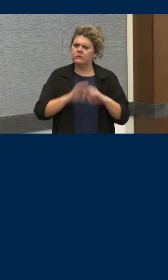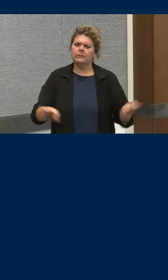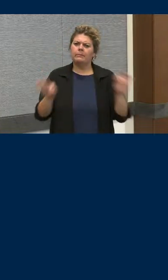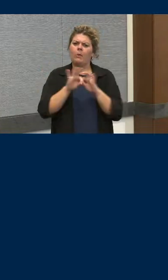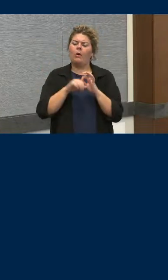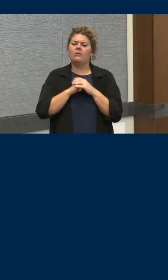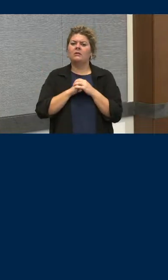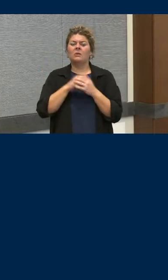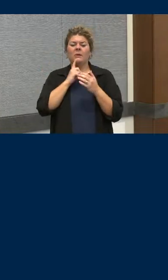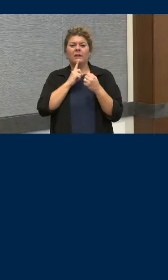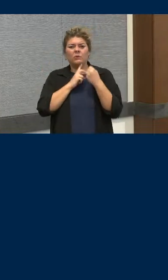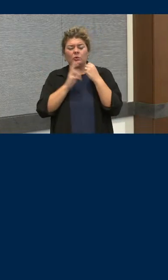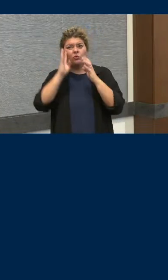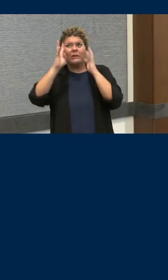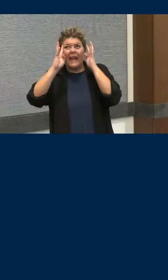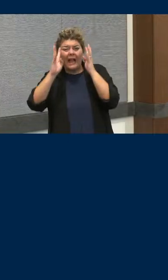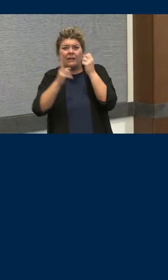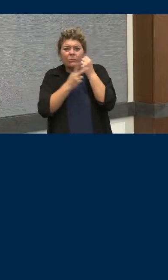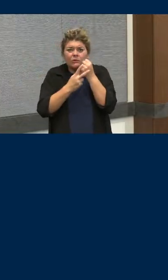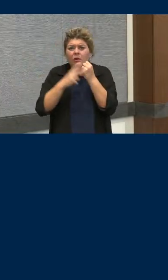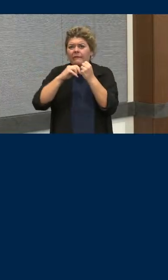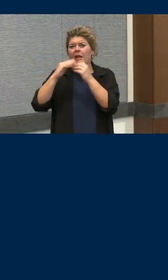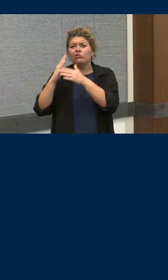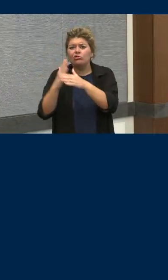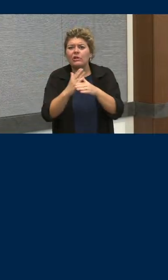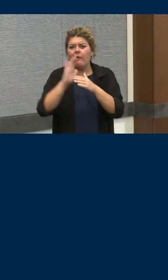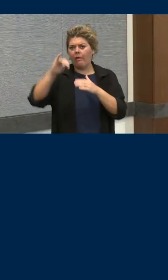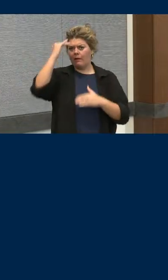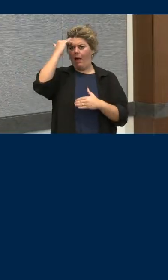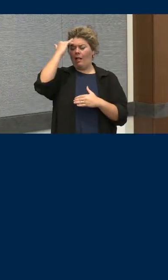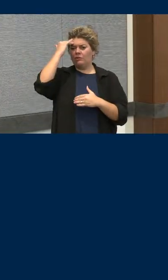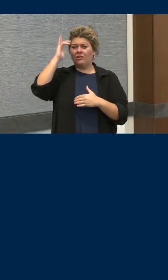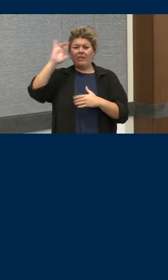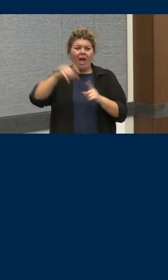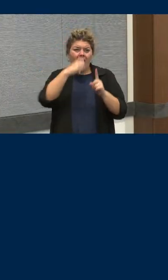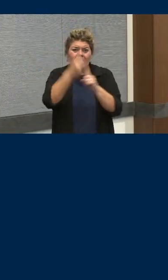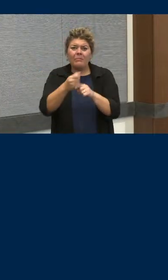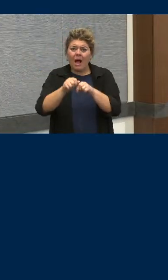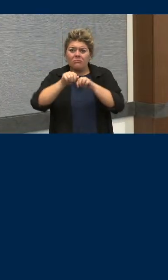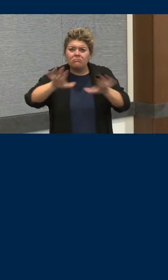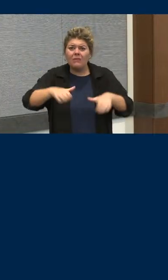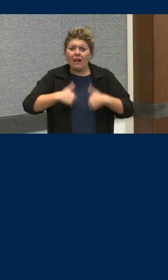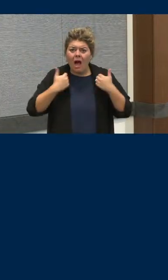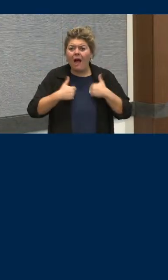knowledge in ways that shape lives and expand our collective